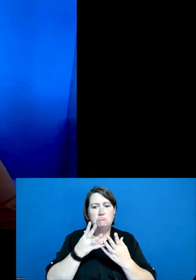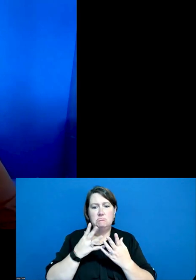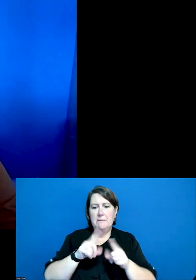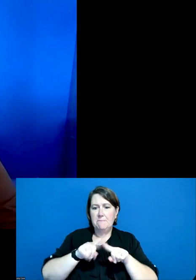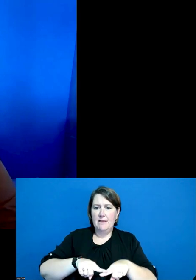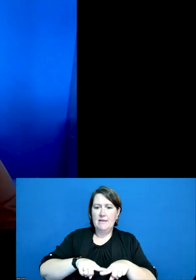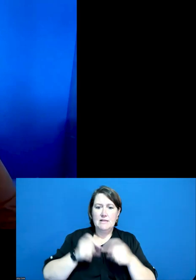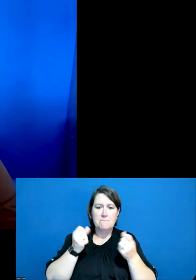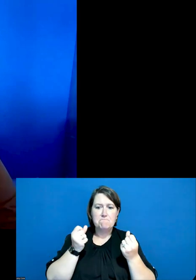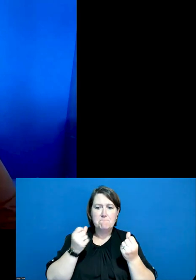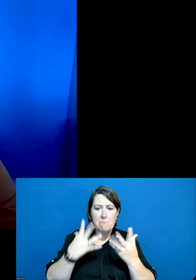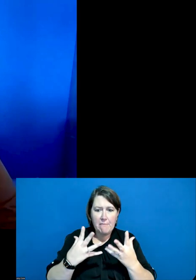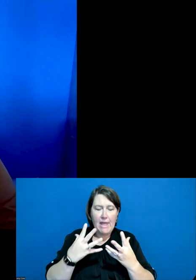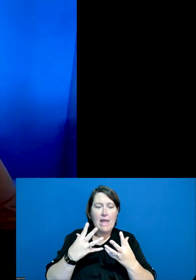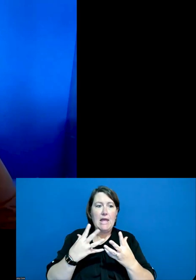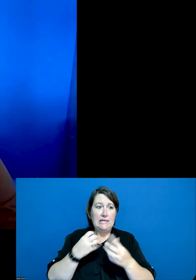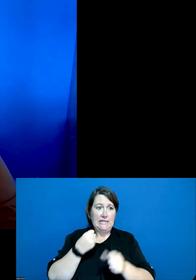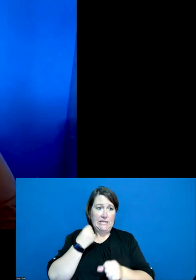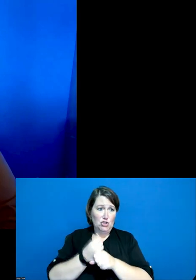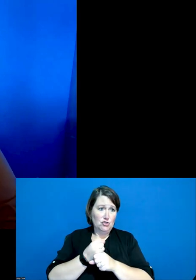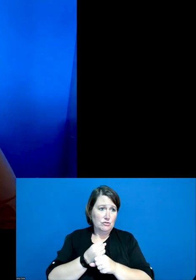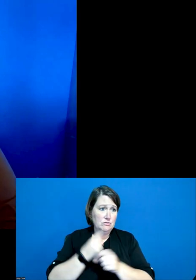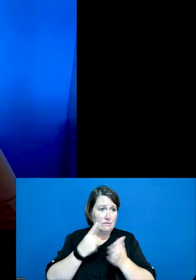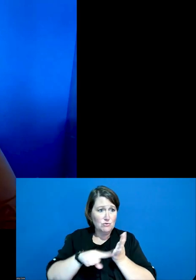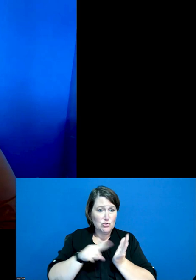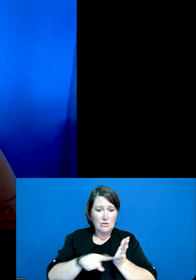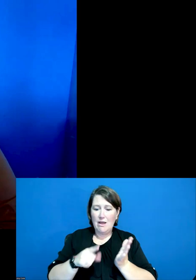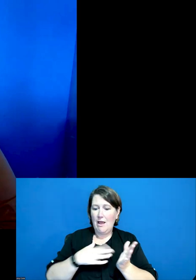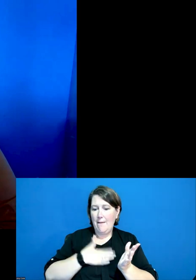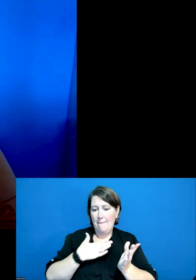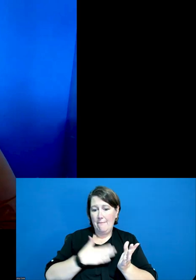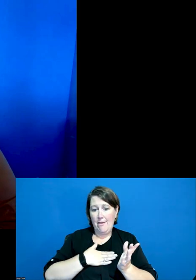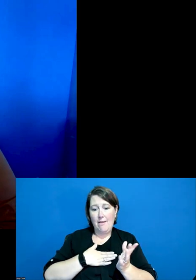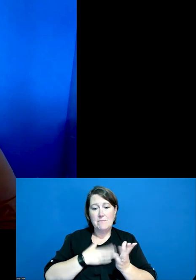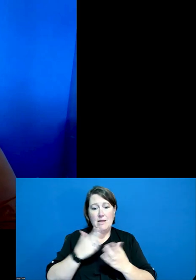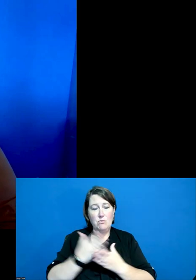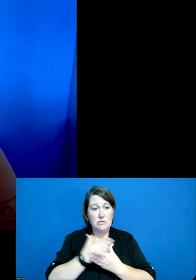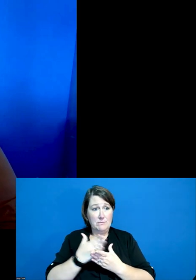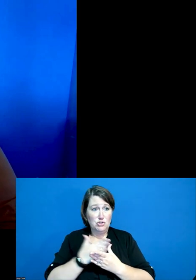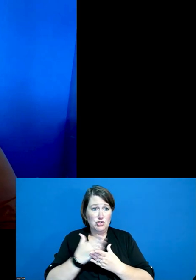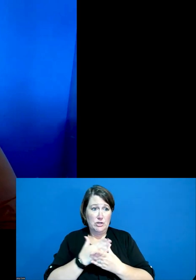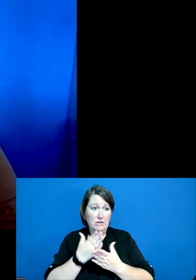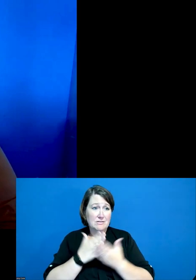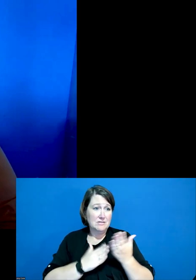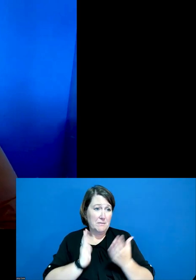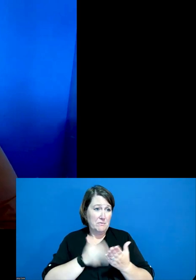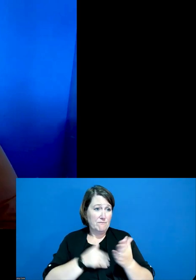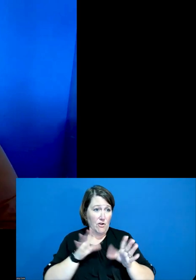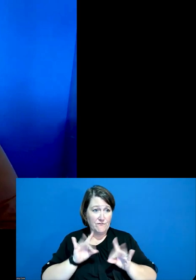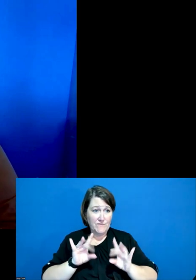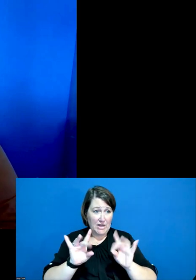So I'm very happy I was able to share some of our findings. So we're going to send out